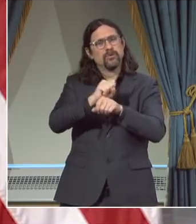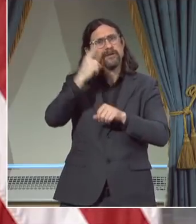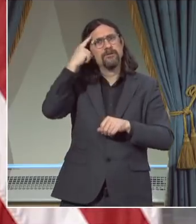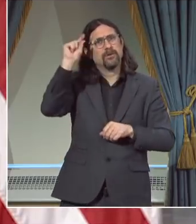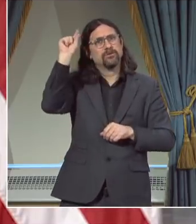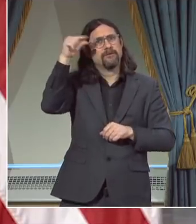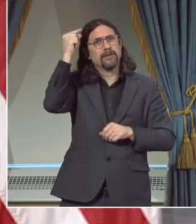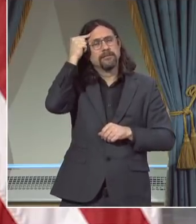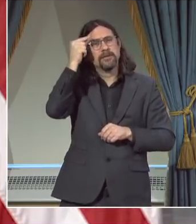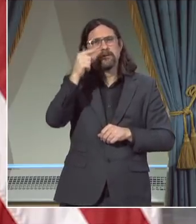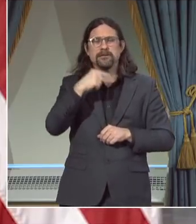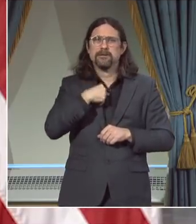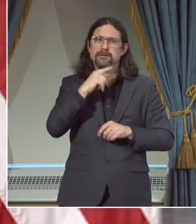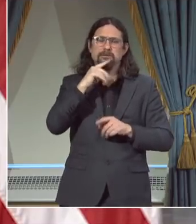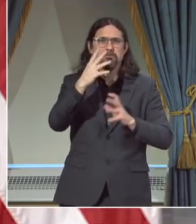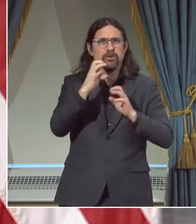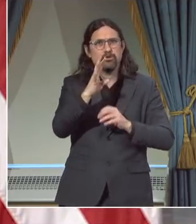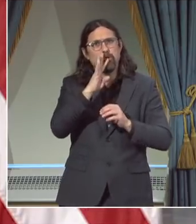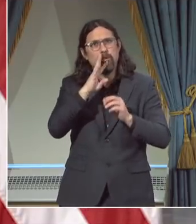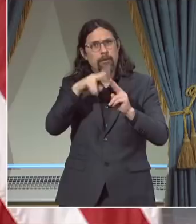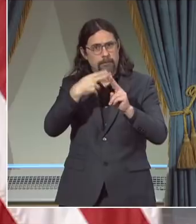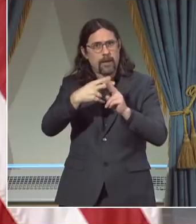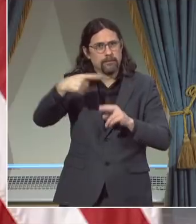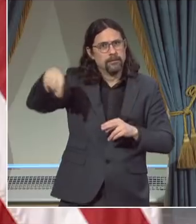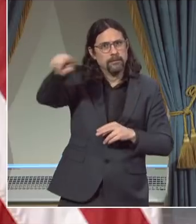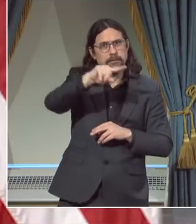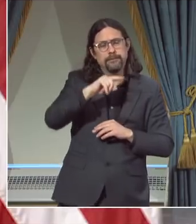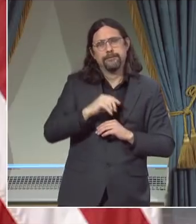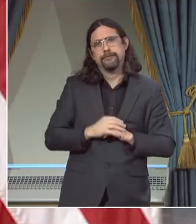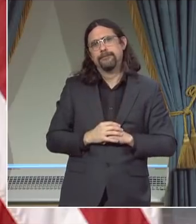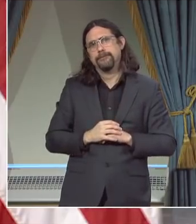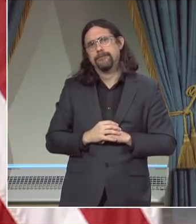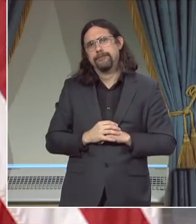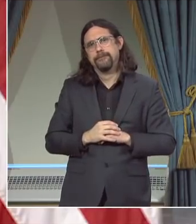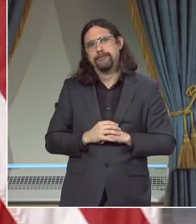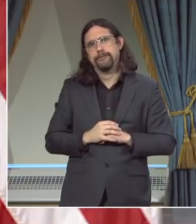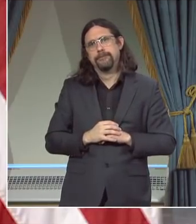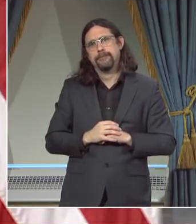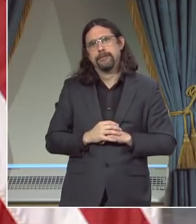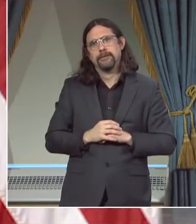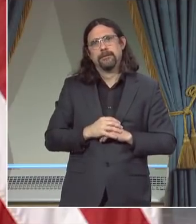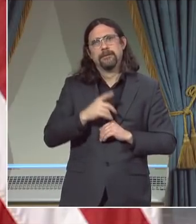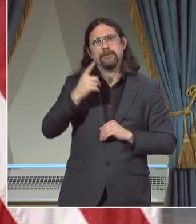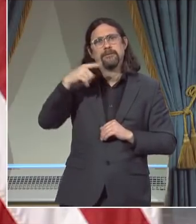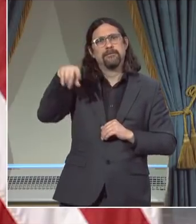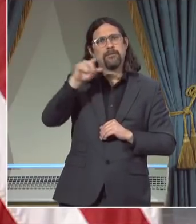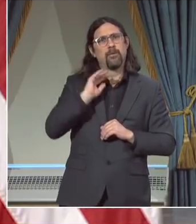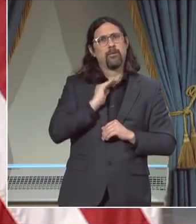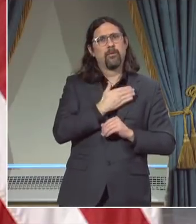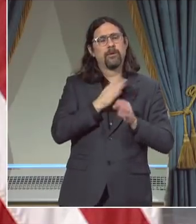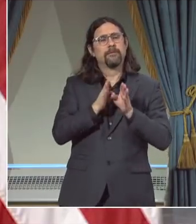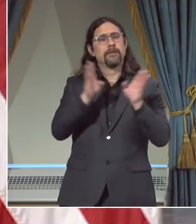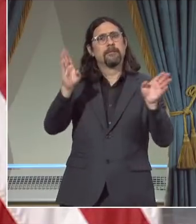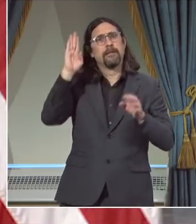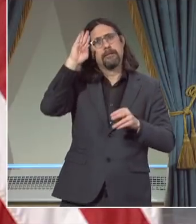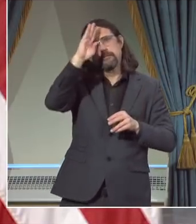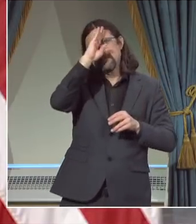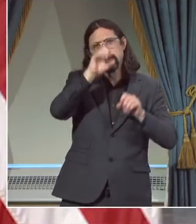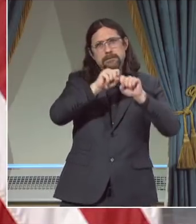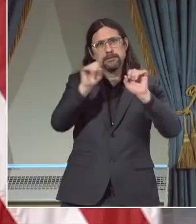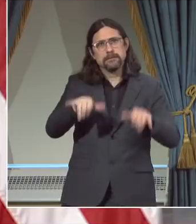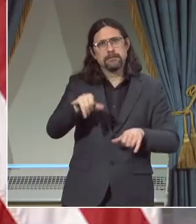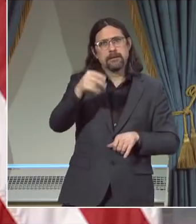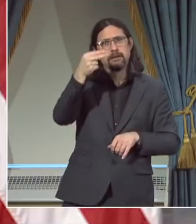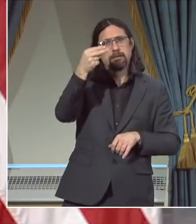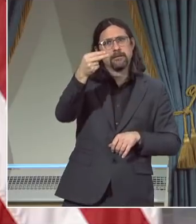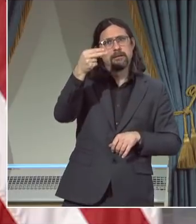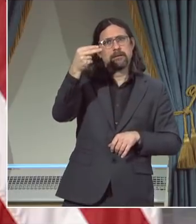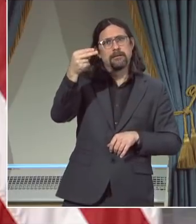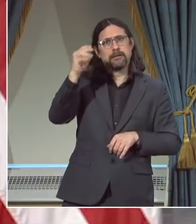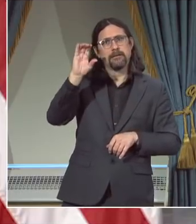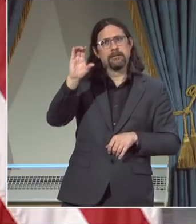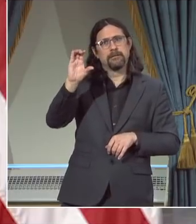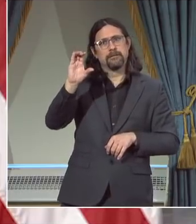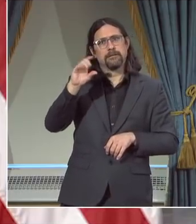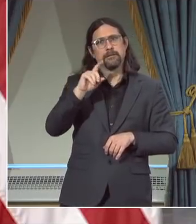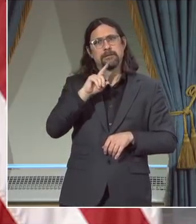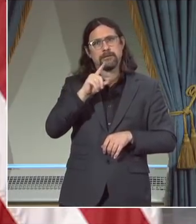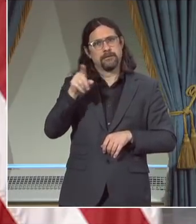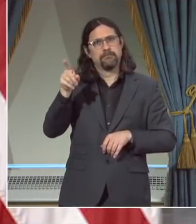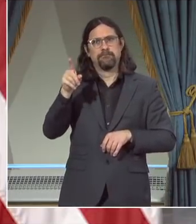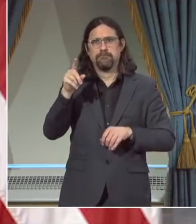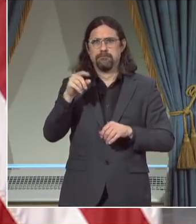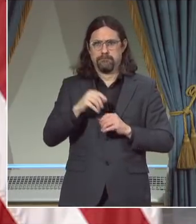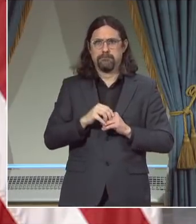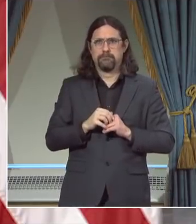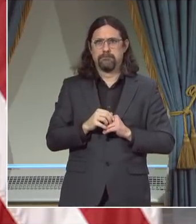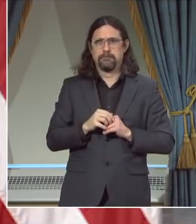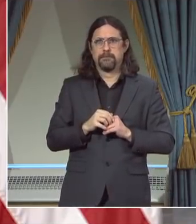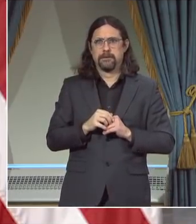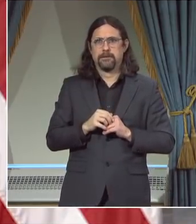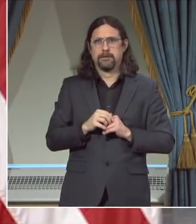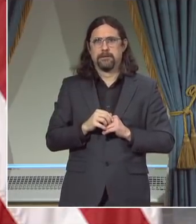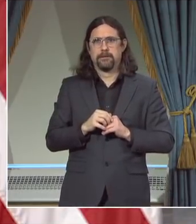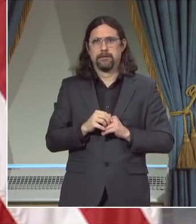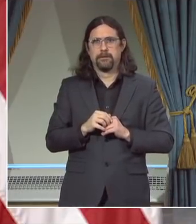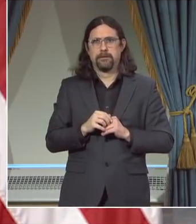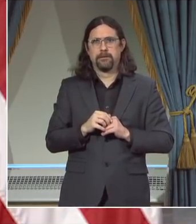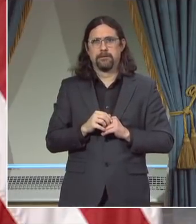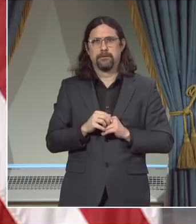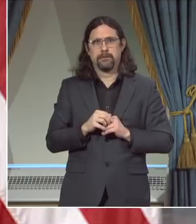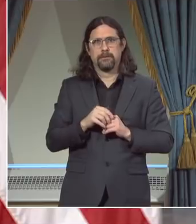OF THEM AND TALK